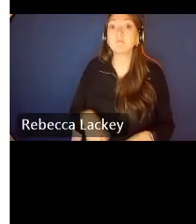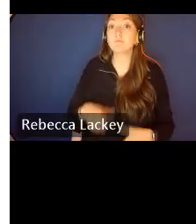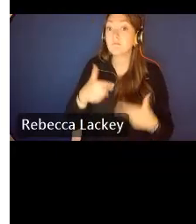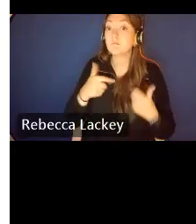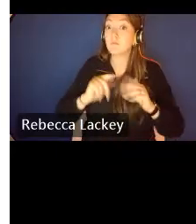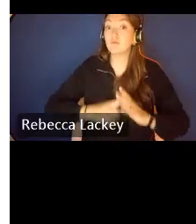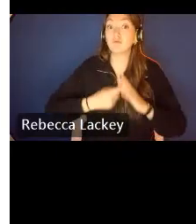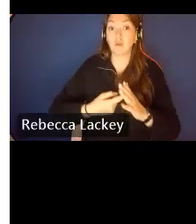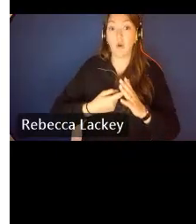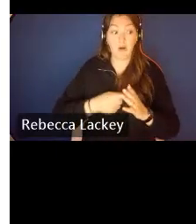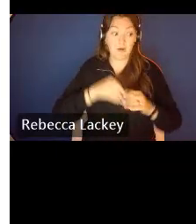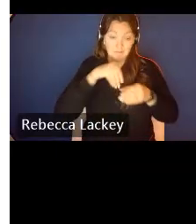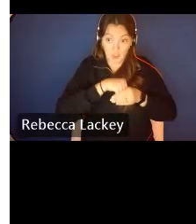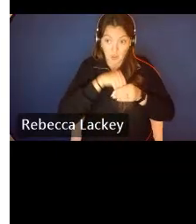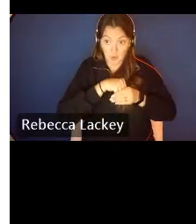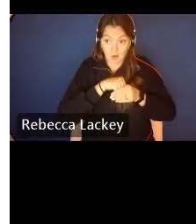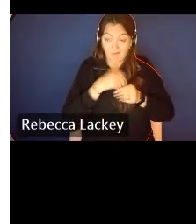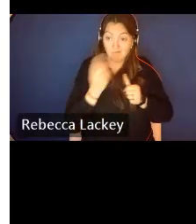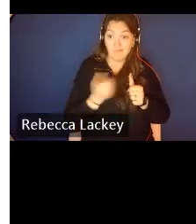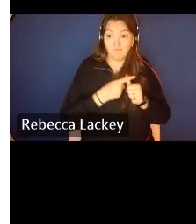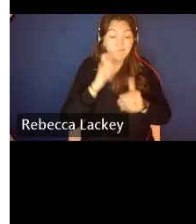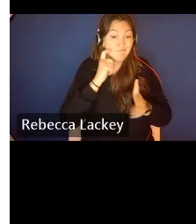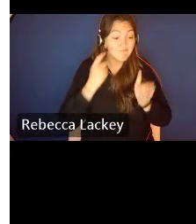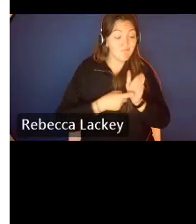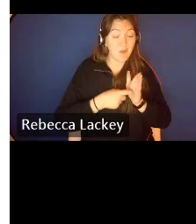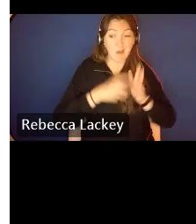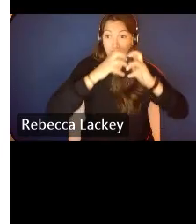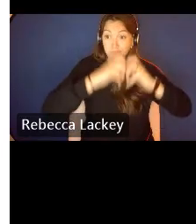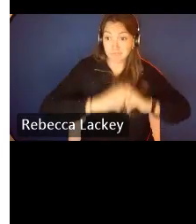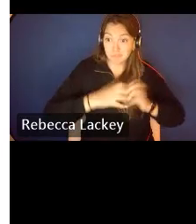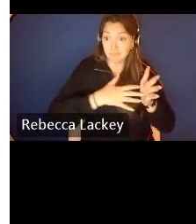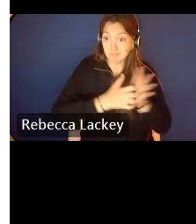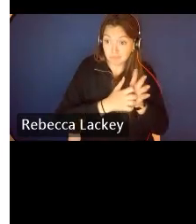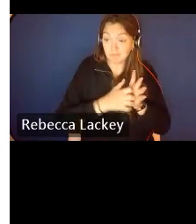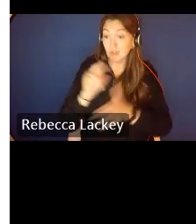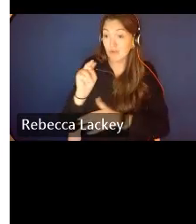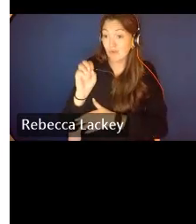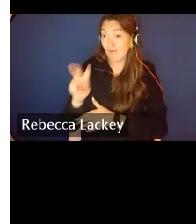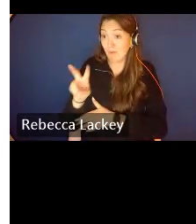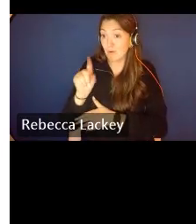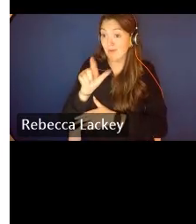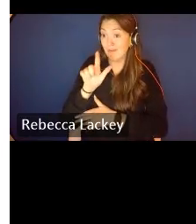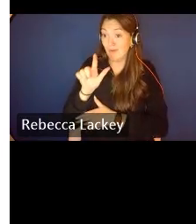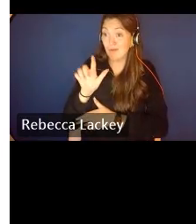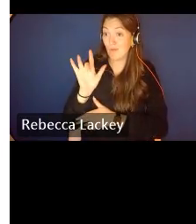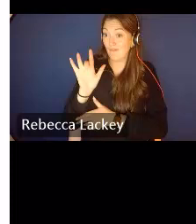internally after the initial beam deterioration was discovered in November of 2025. The county